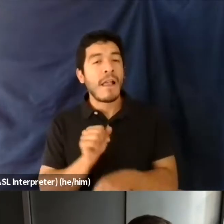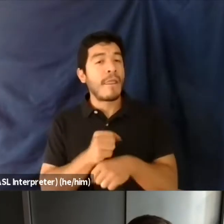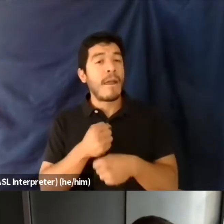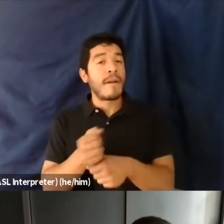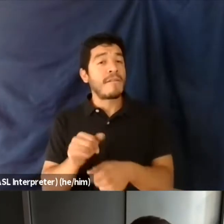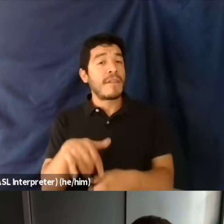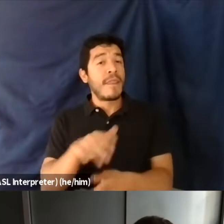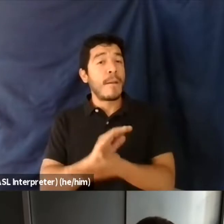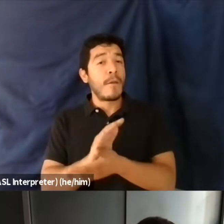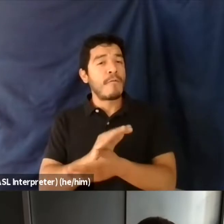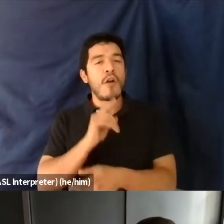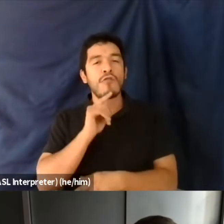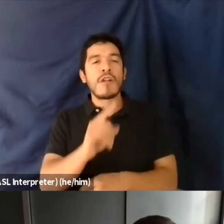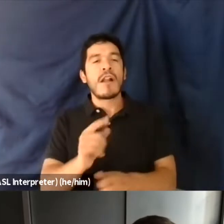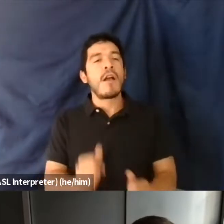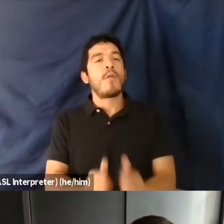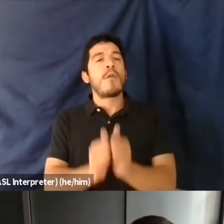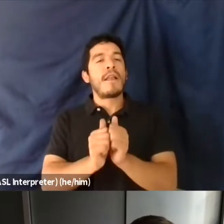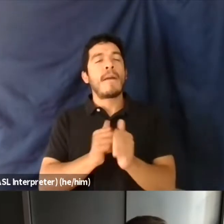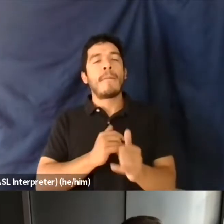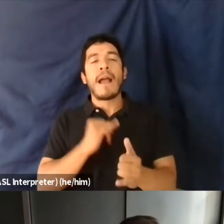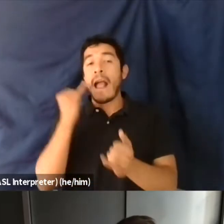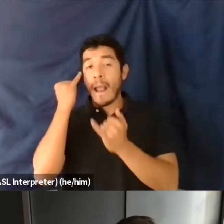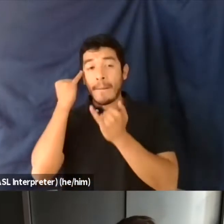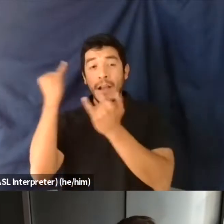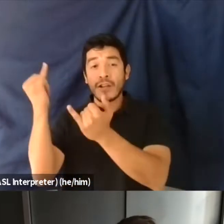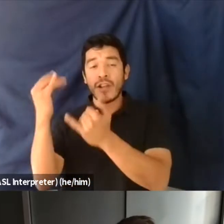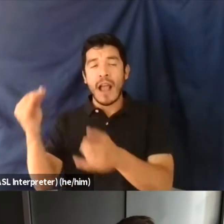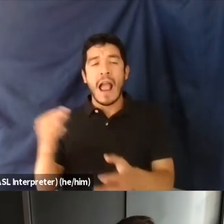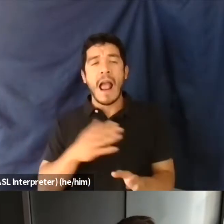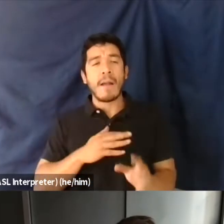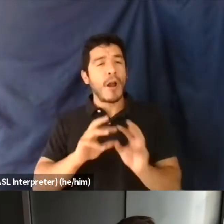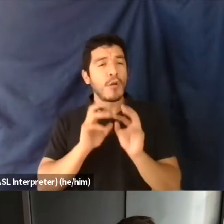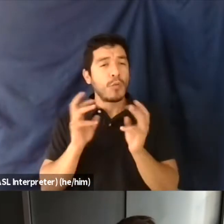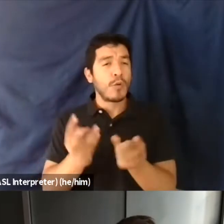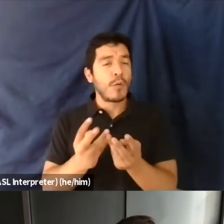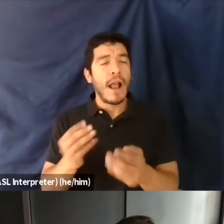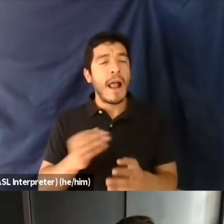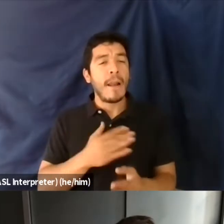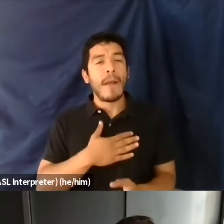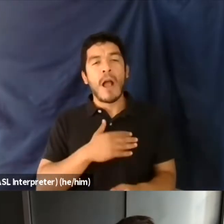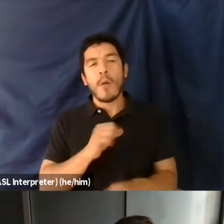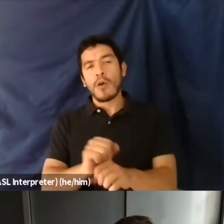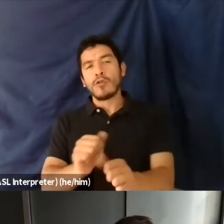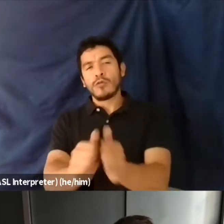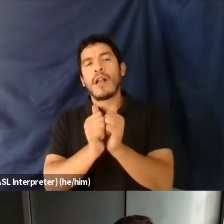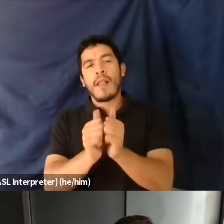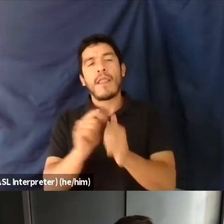in concert with like my imagination and my crew and that collaboration where we kind of left ourselves open.